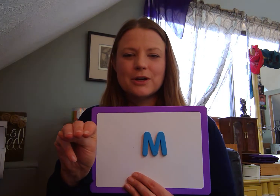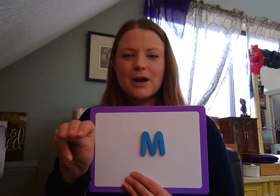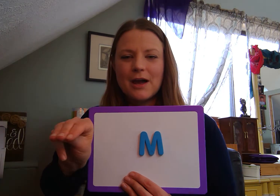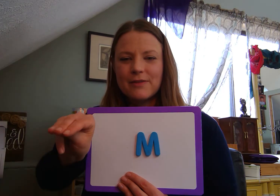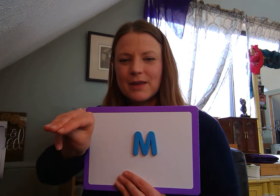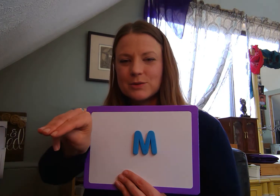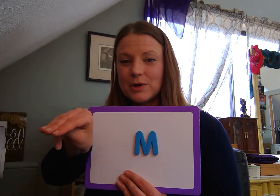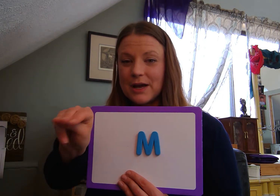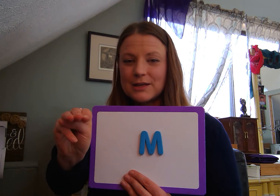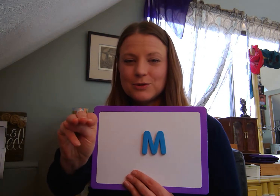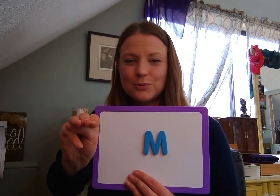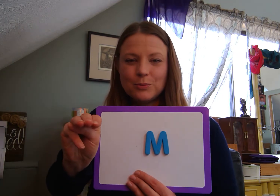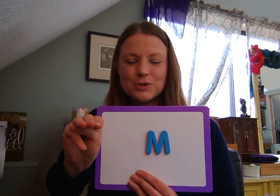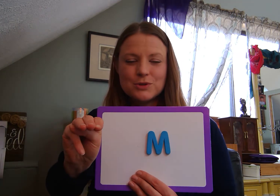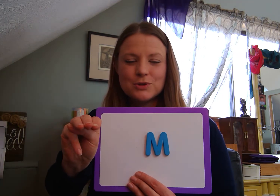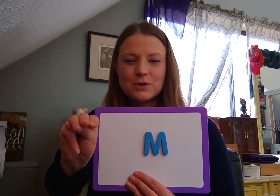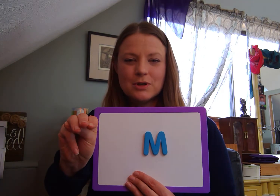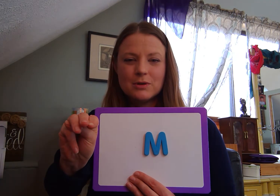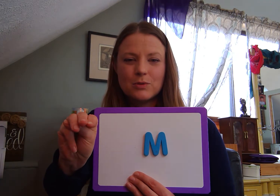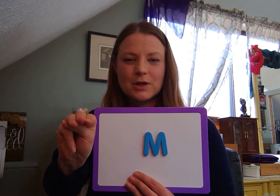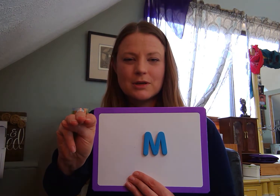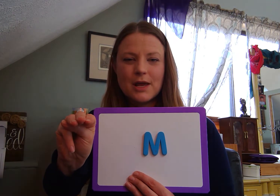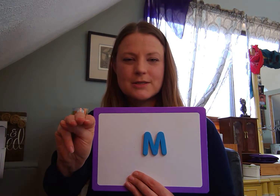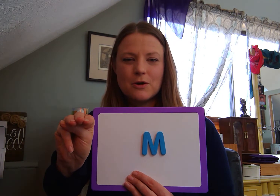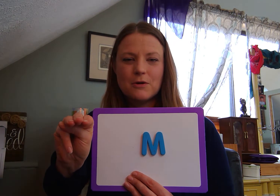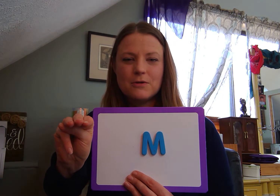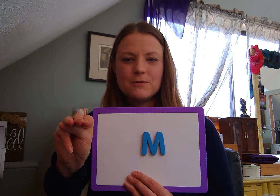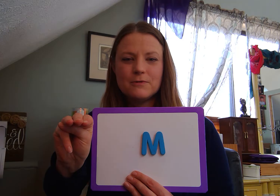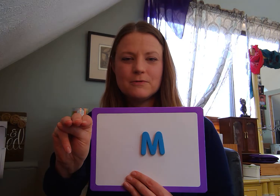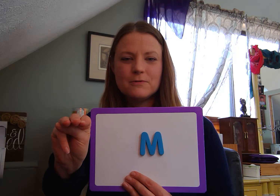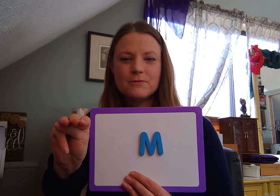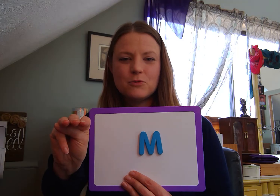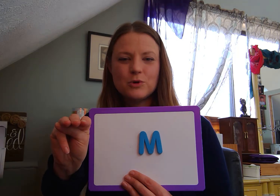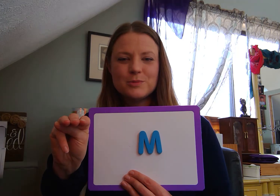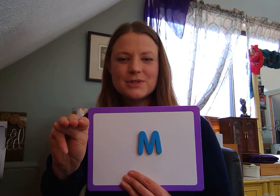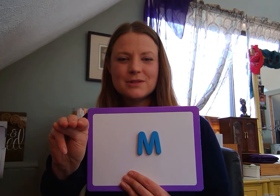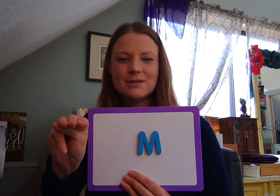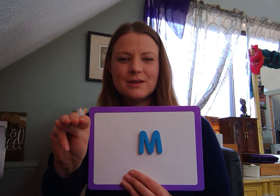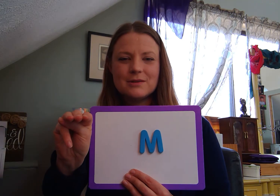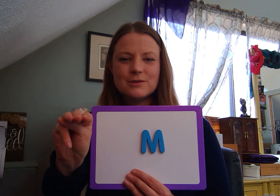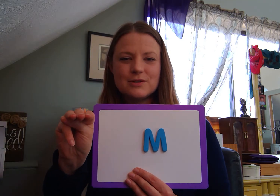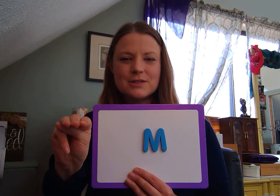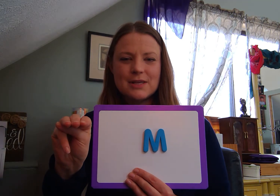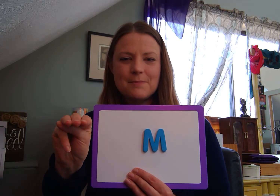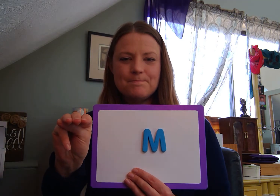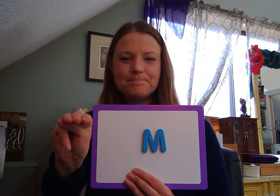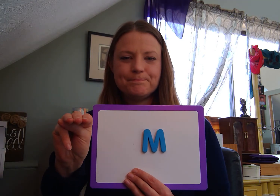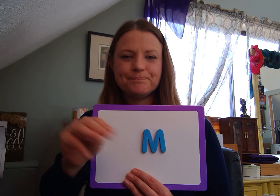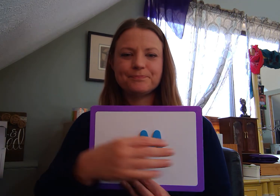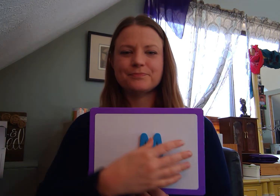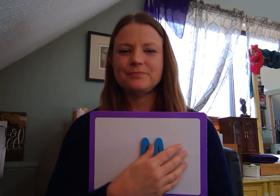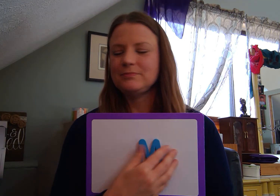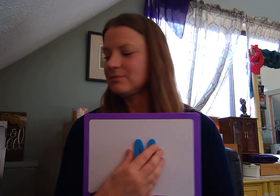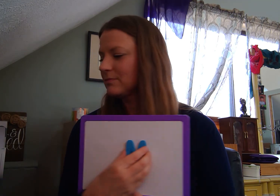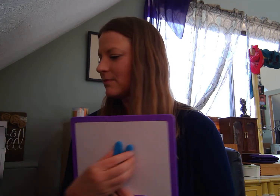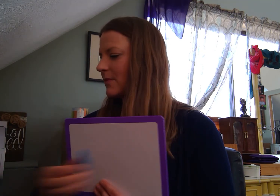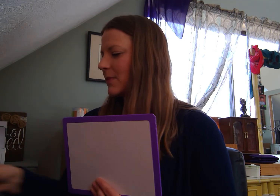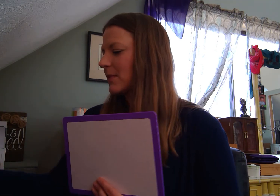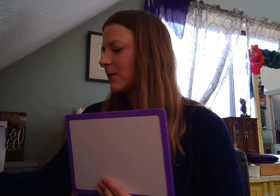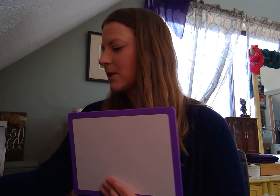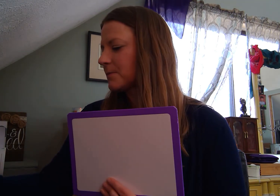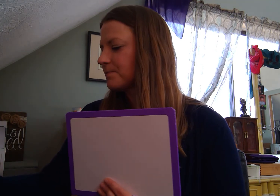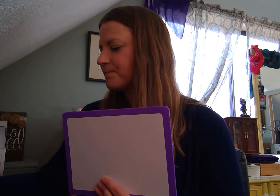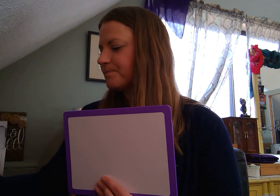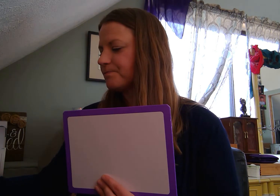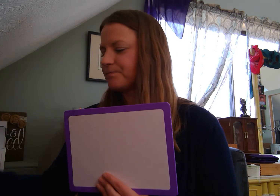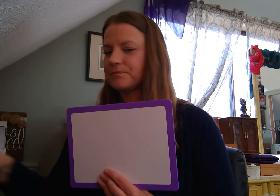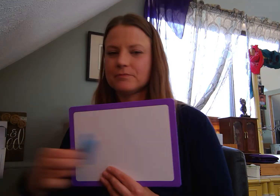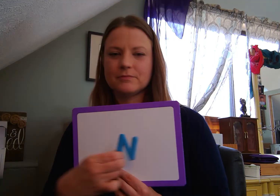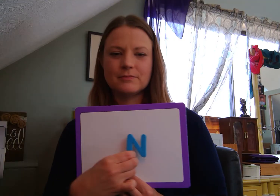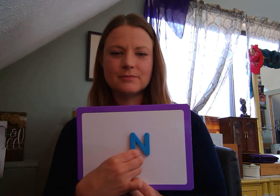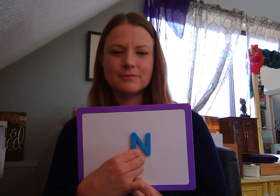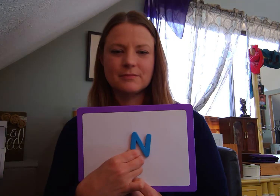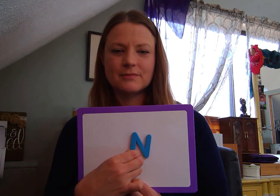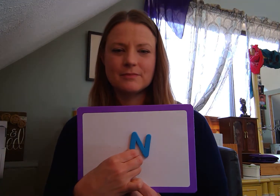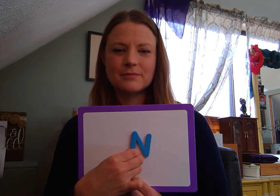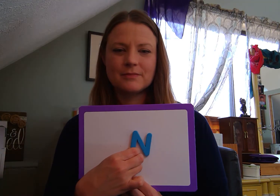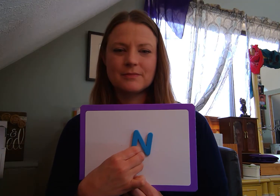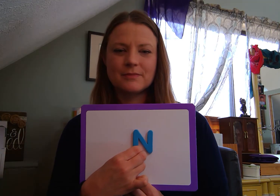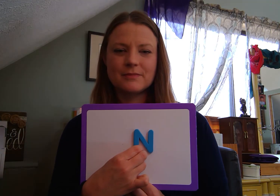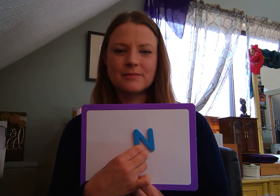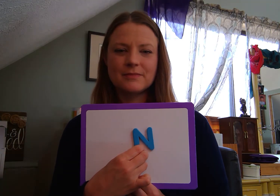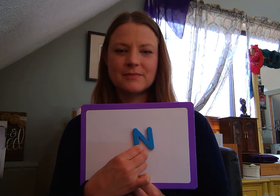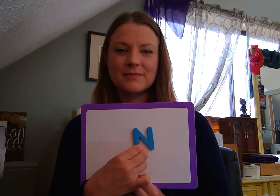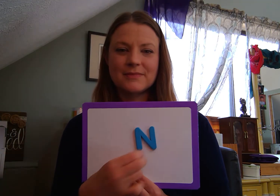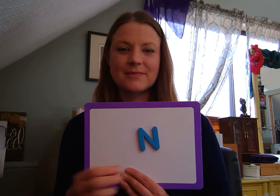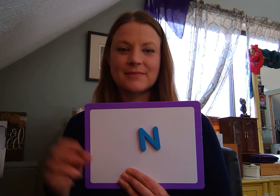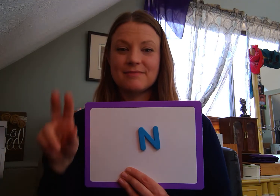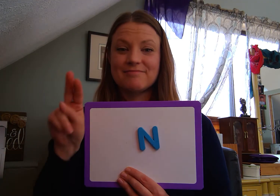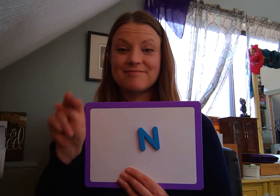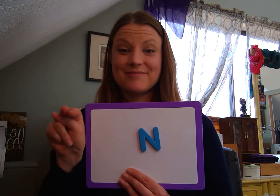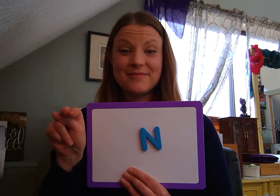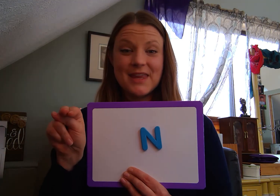that's what I do but you should recognize all forms so this is "M"